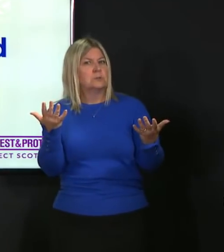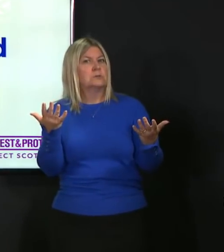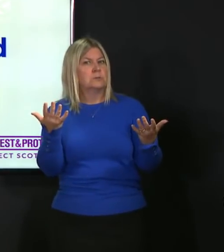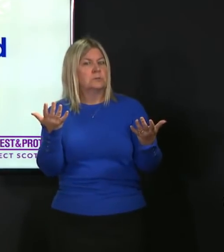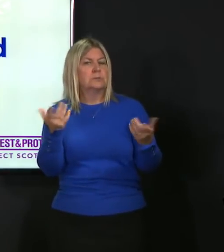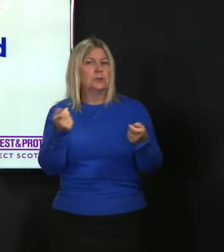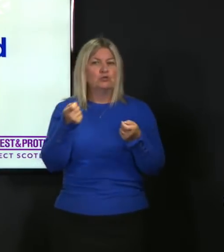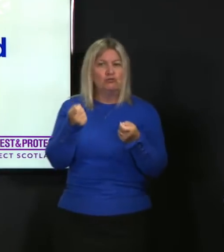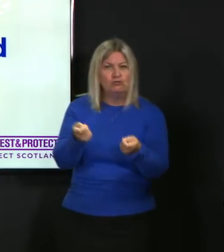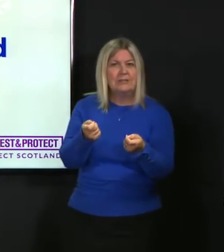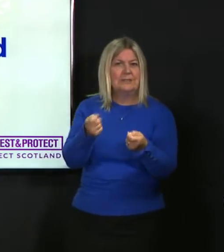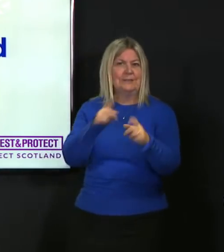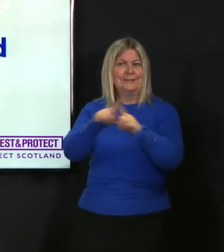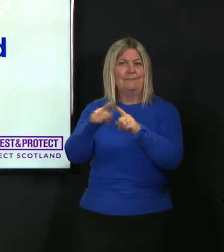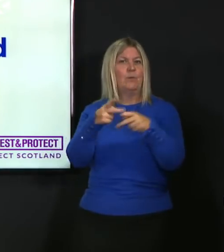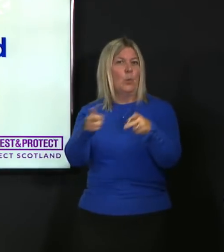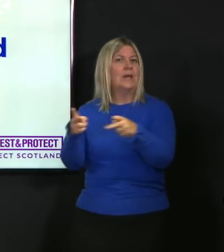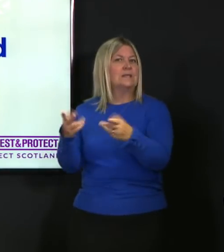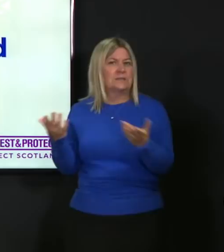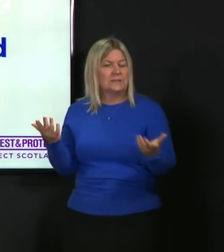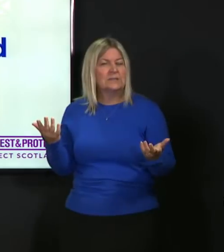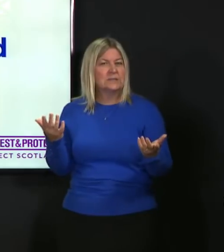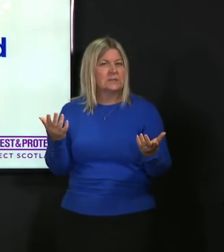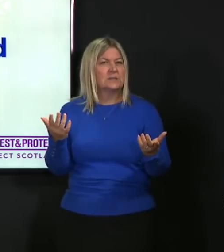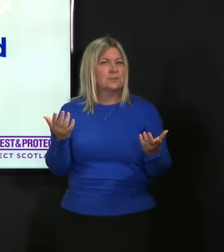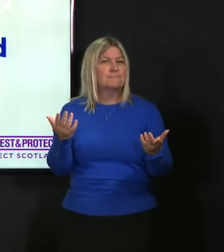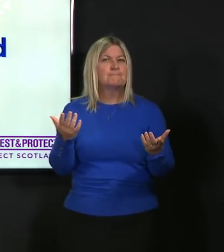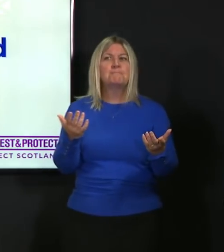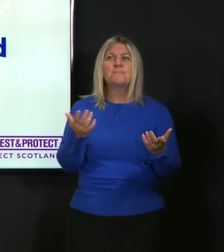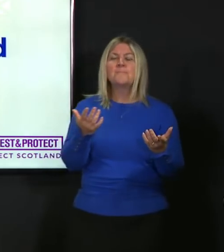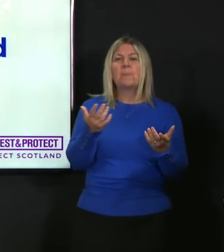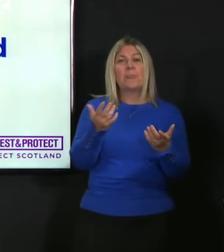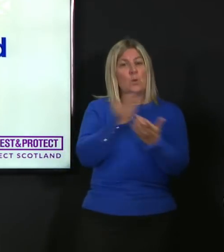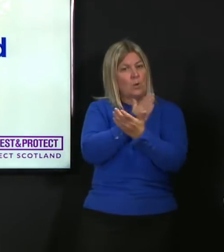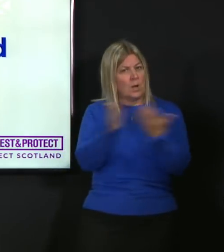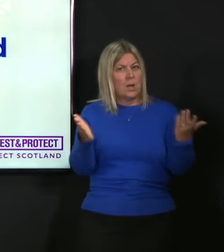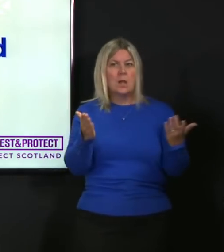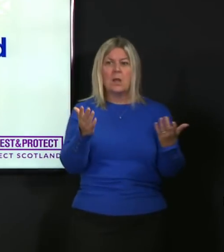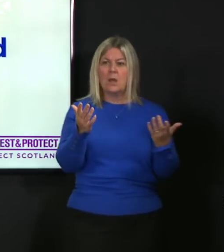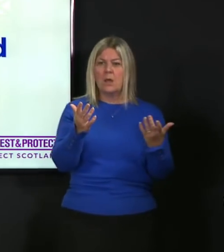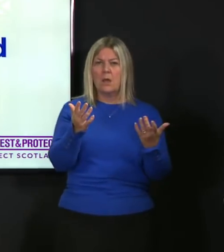treat and how to respond. So it's different. We clearly have a basis, but we have quite a lot of